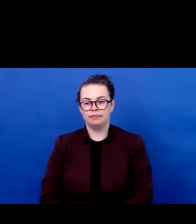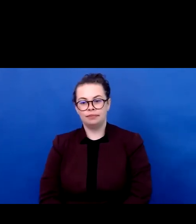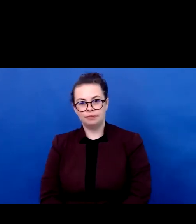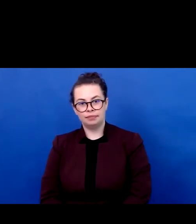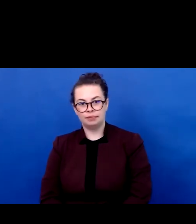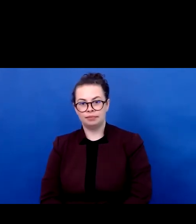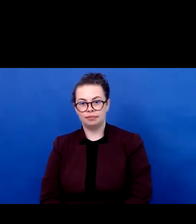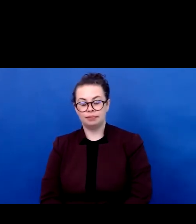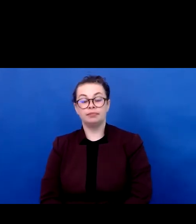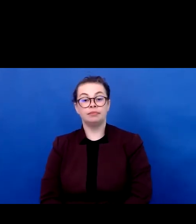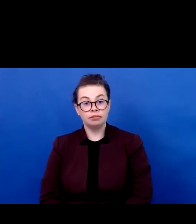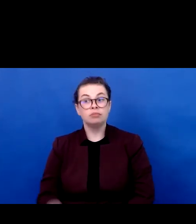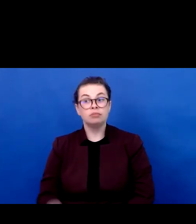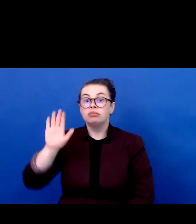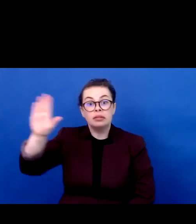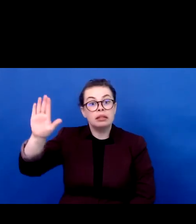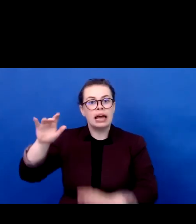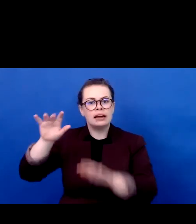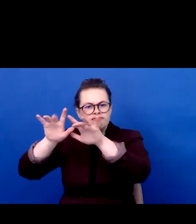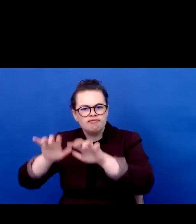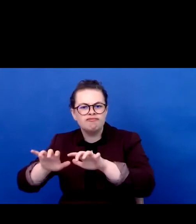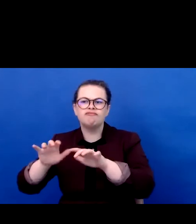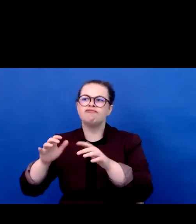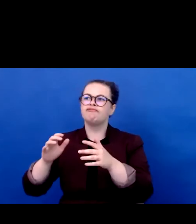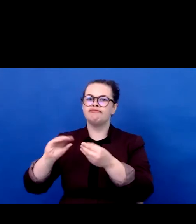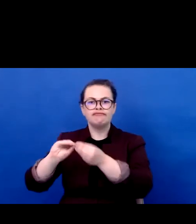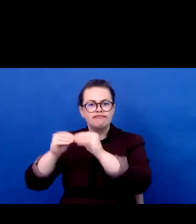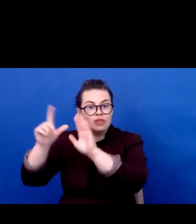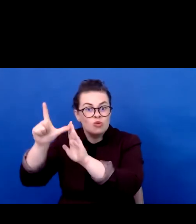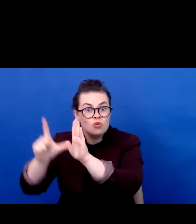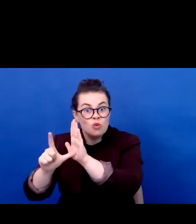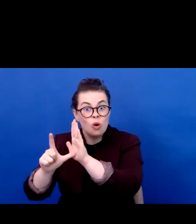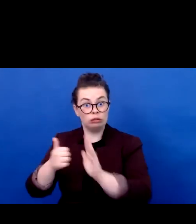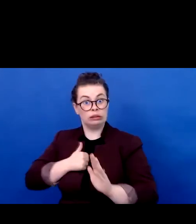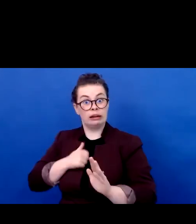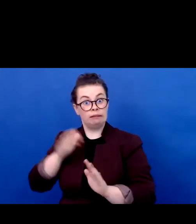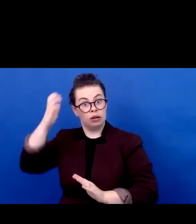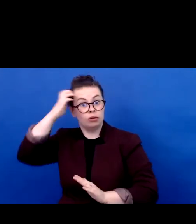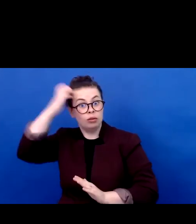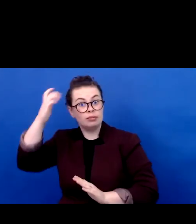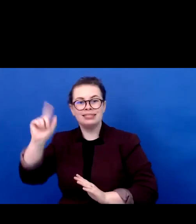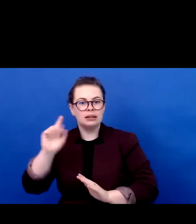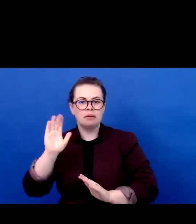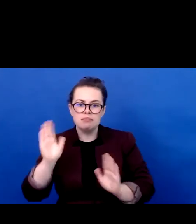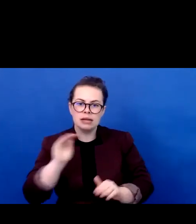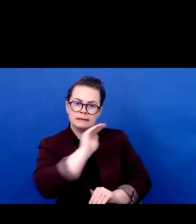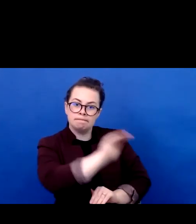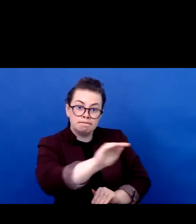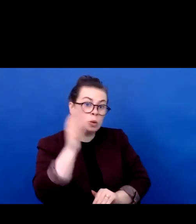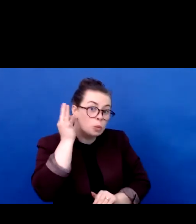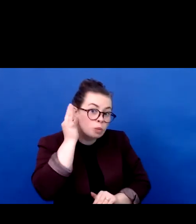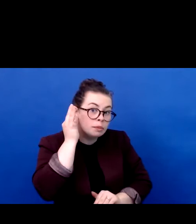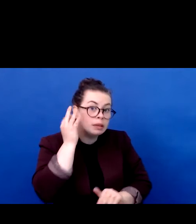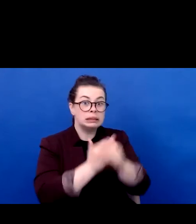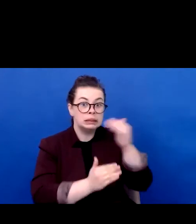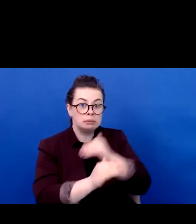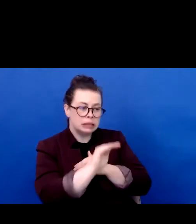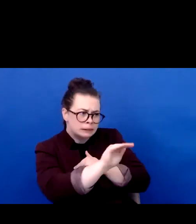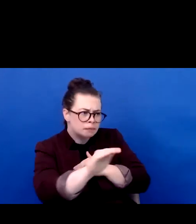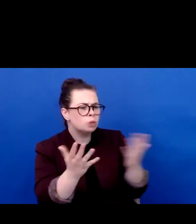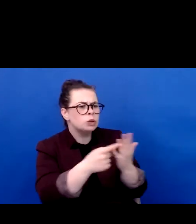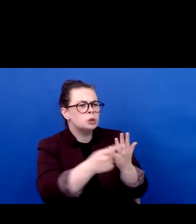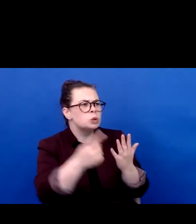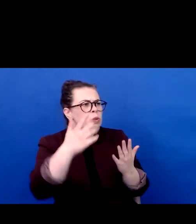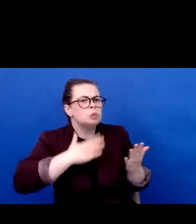process at what levels this will be ensuring that the state will meet with sdg 16 target on target